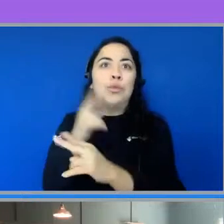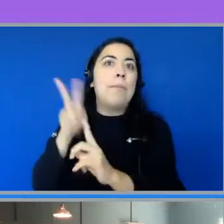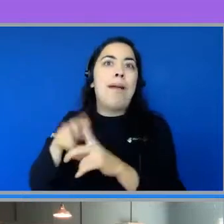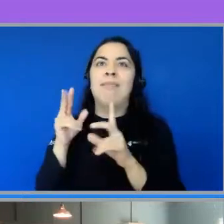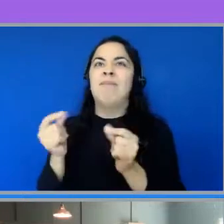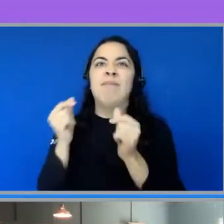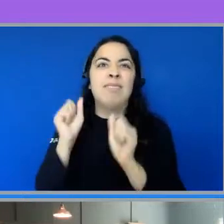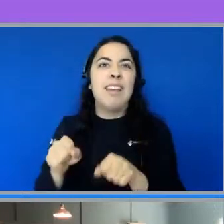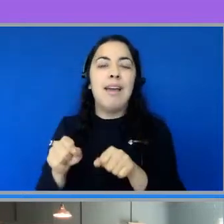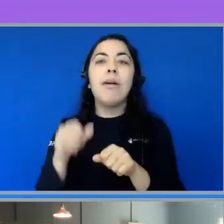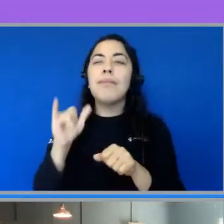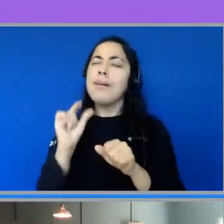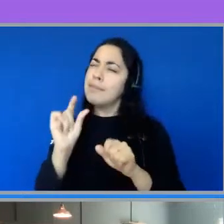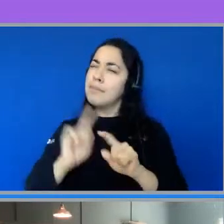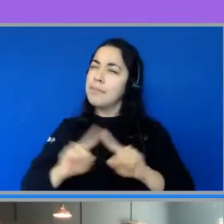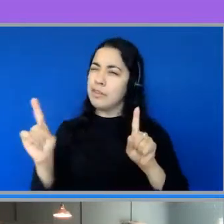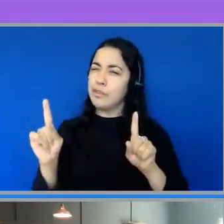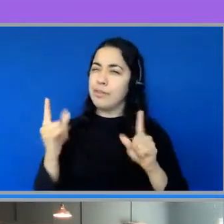think might be a little bit different in this session. It's